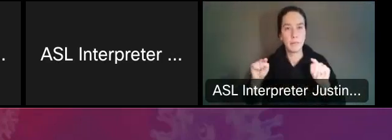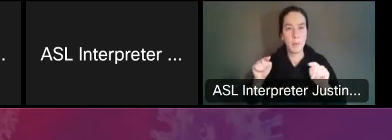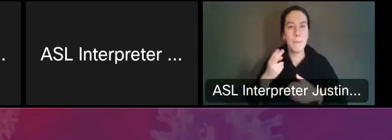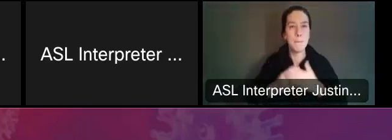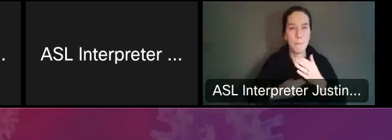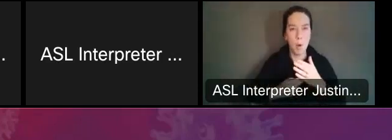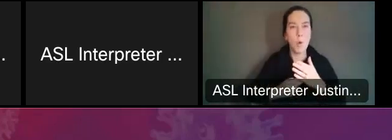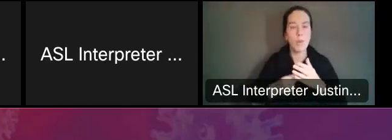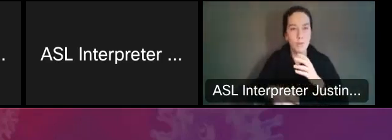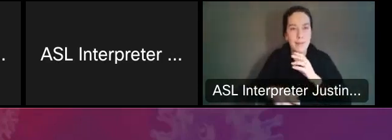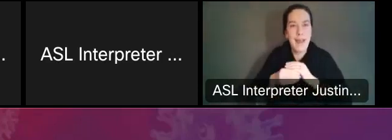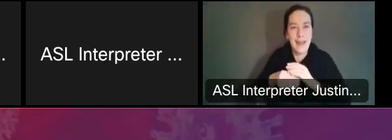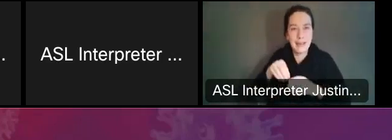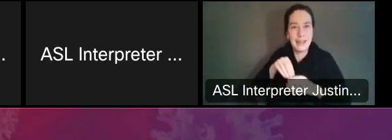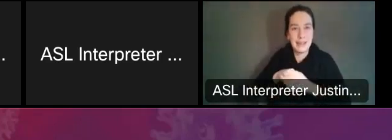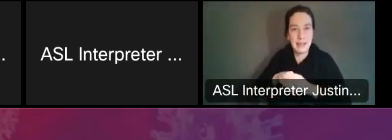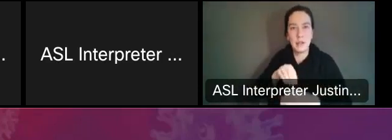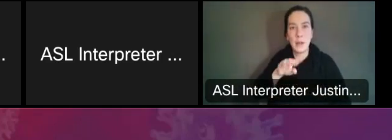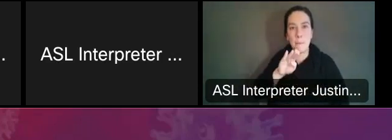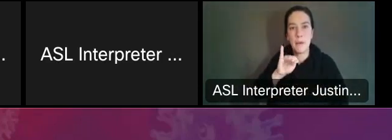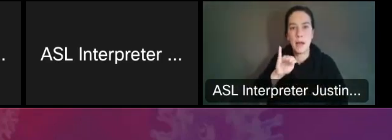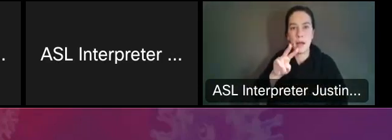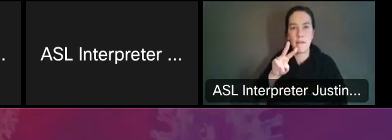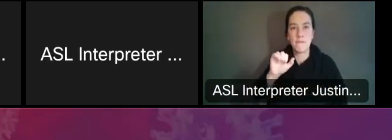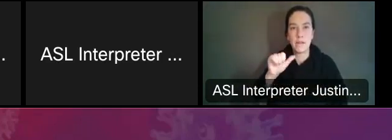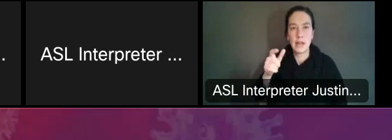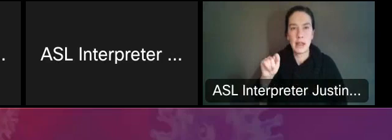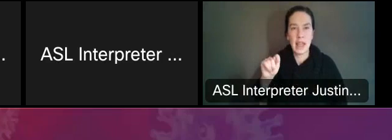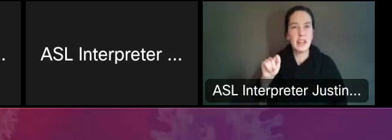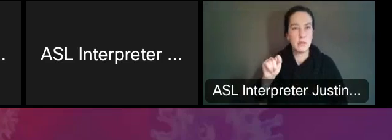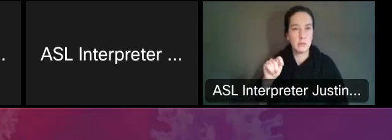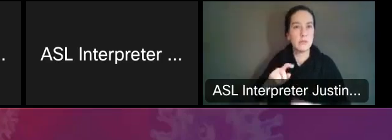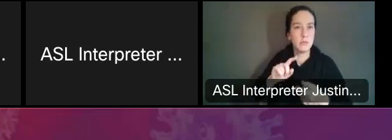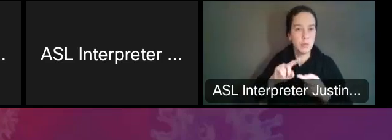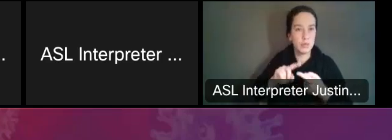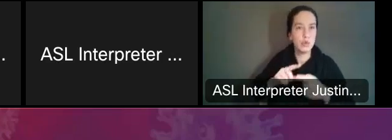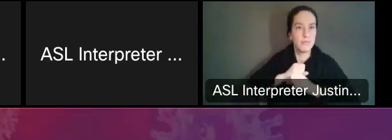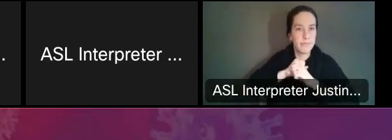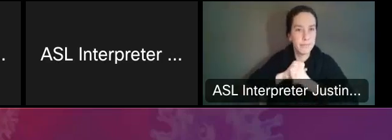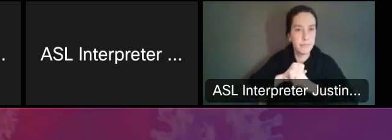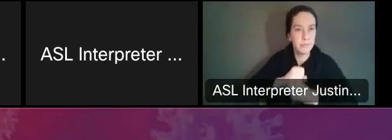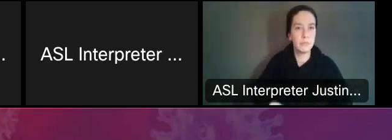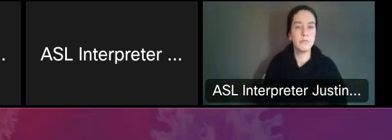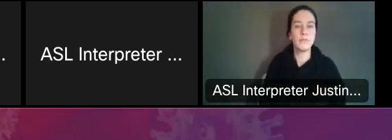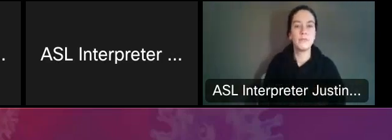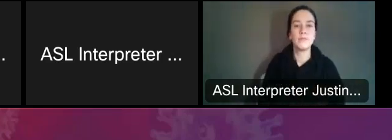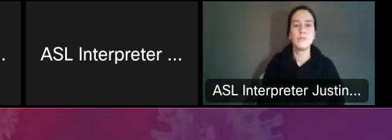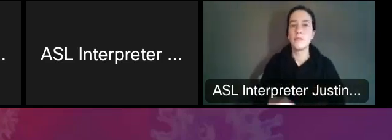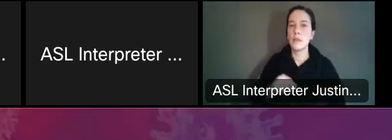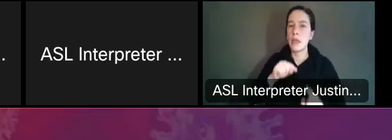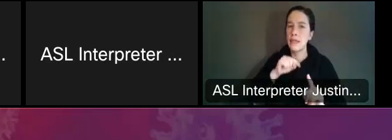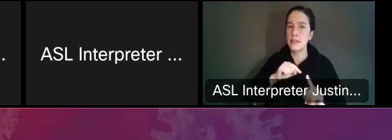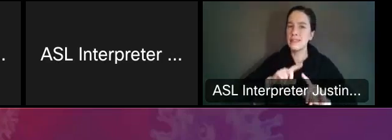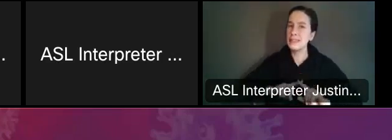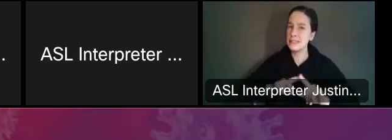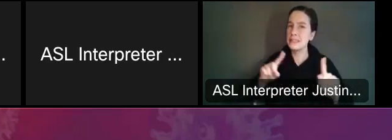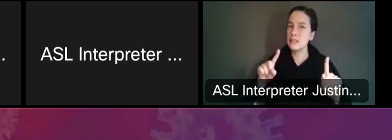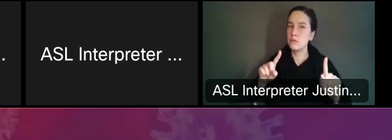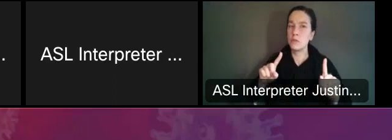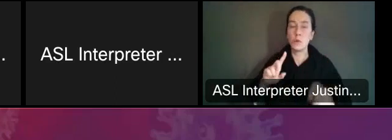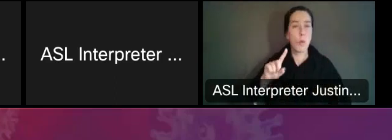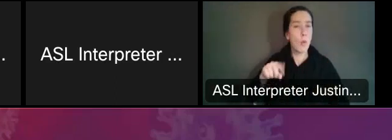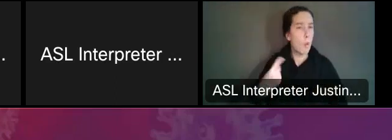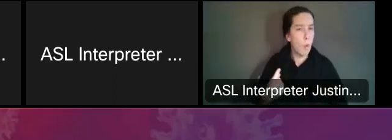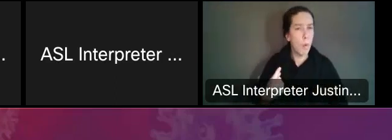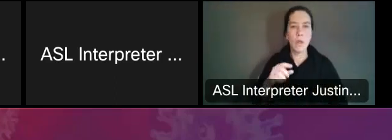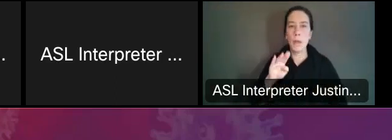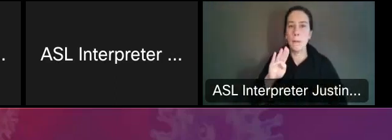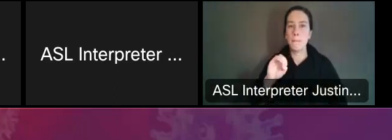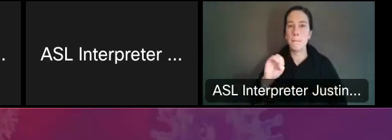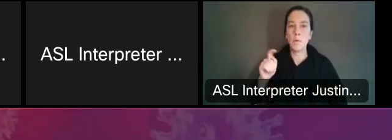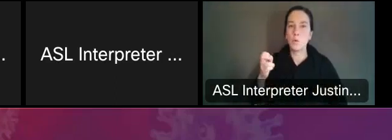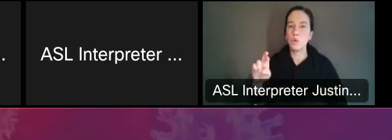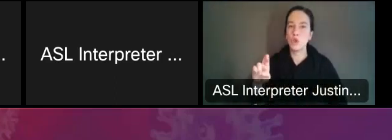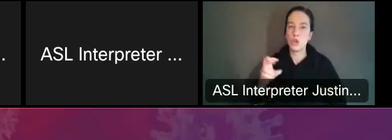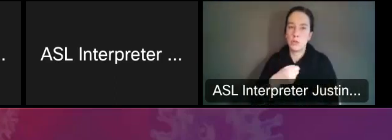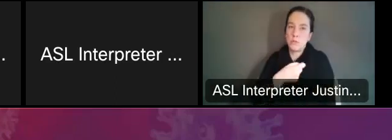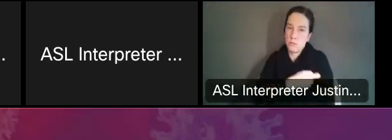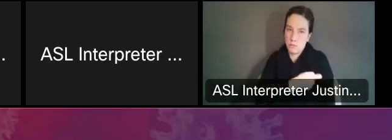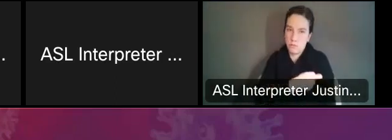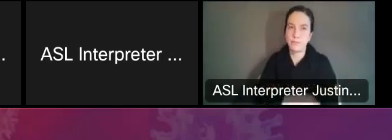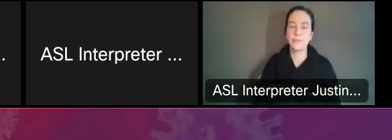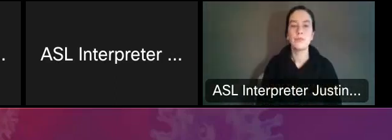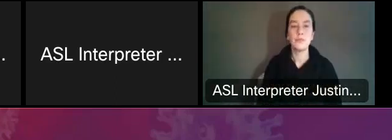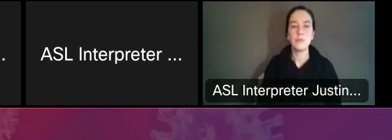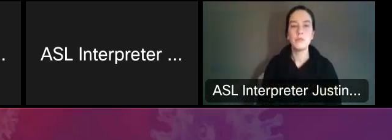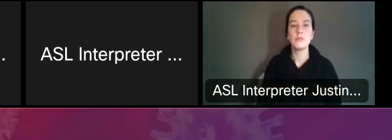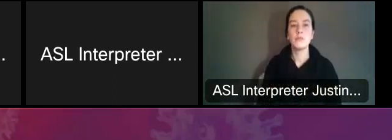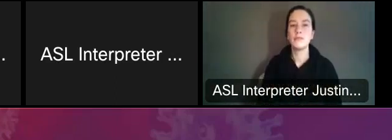Next because the formulation of the by violent vaccine is different, it should only be used for booster doses. The violent vaccine builds an immunity developed by the primary series.